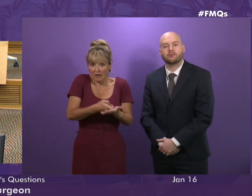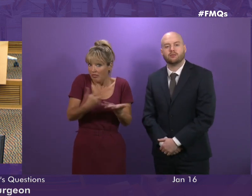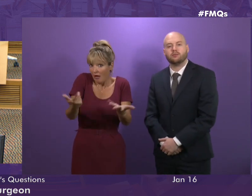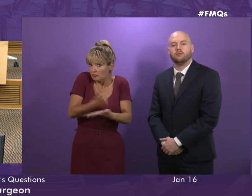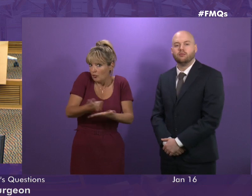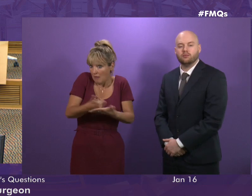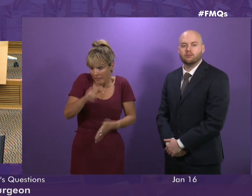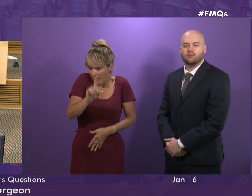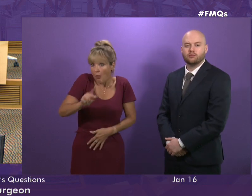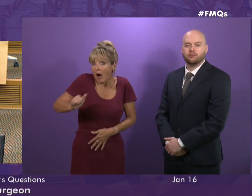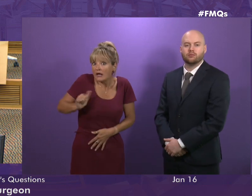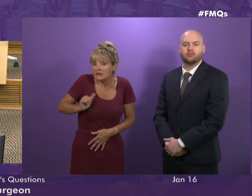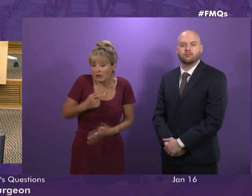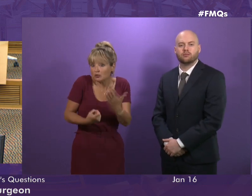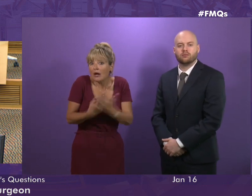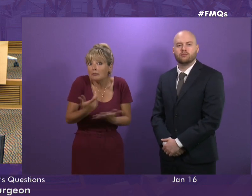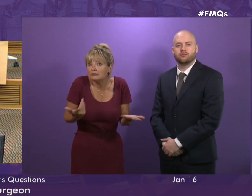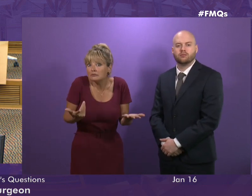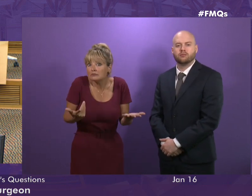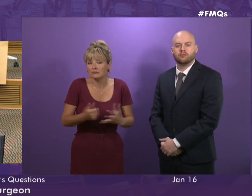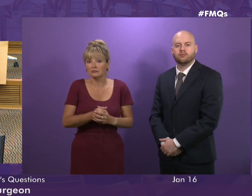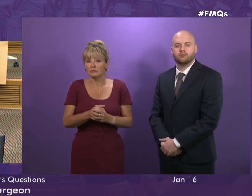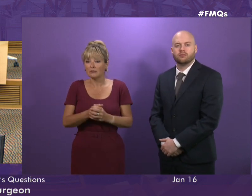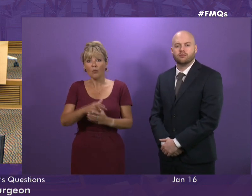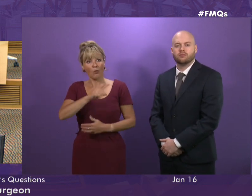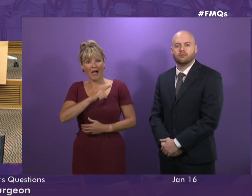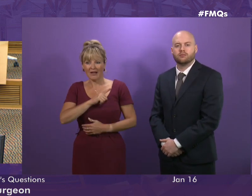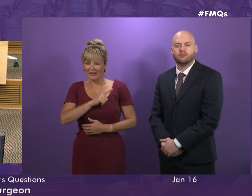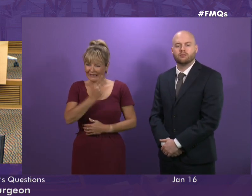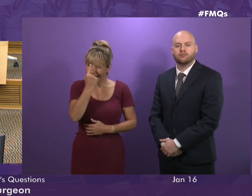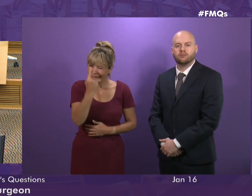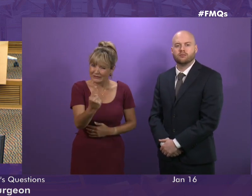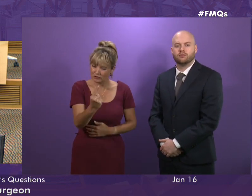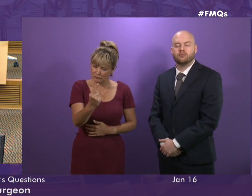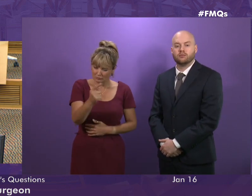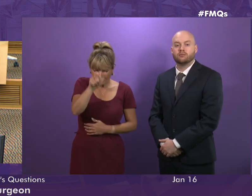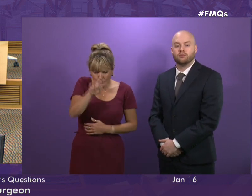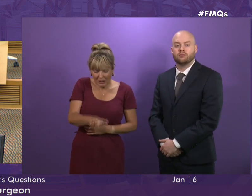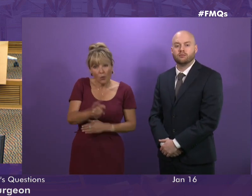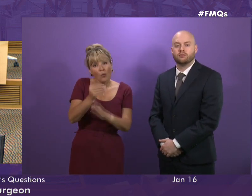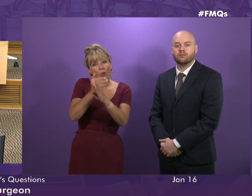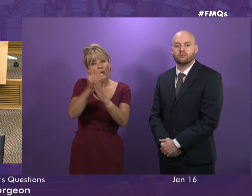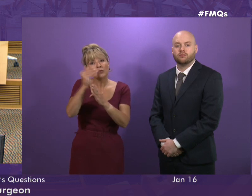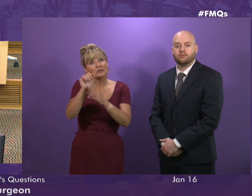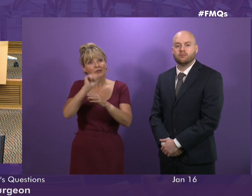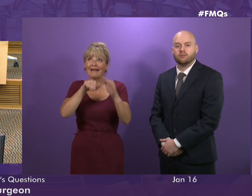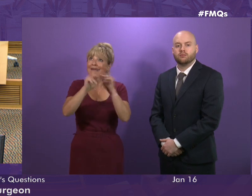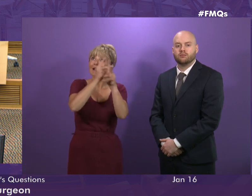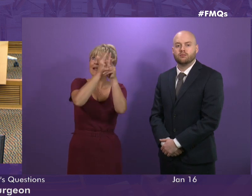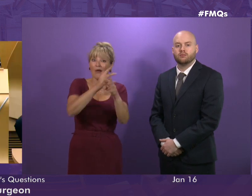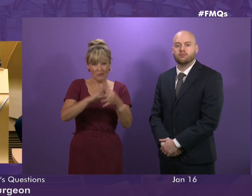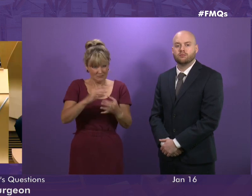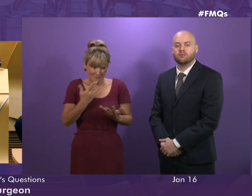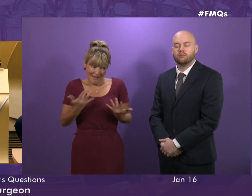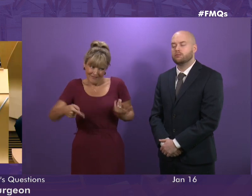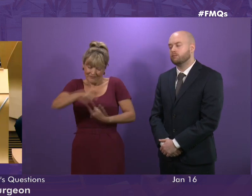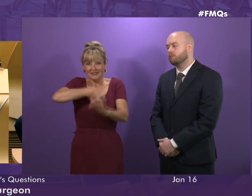I expect to happen. Many of us have elderly relatives. We should